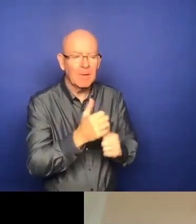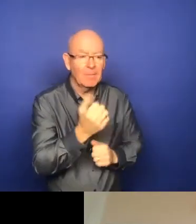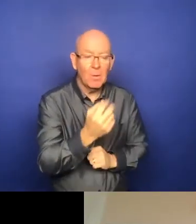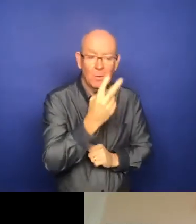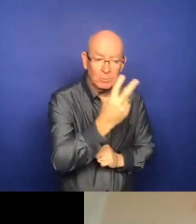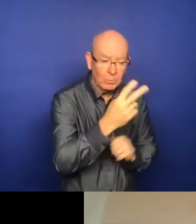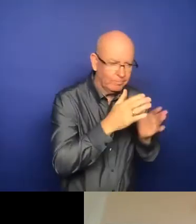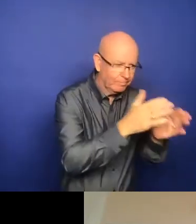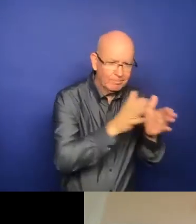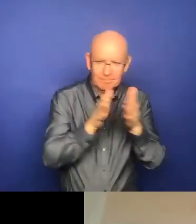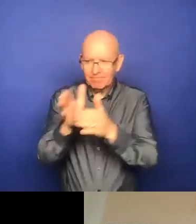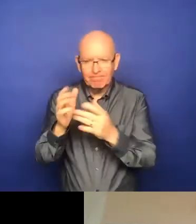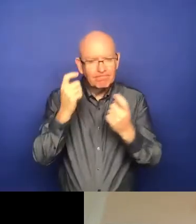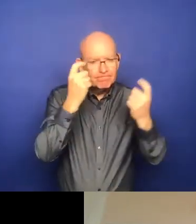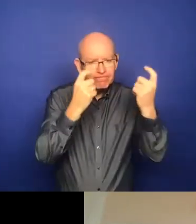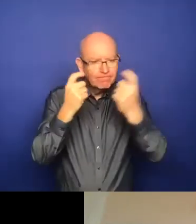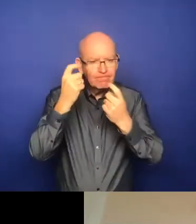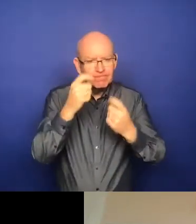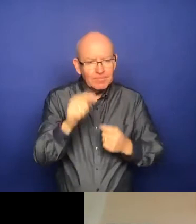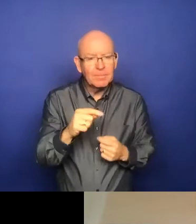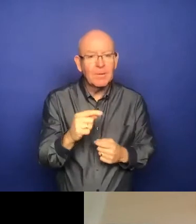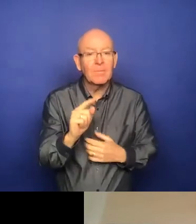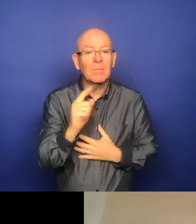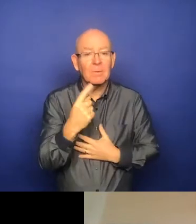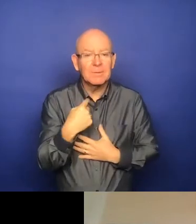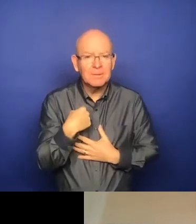designed originally to be incorporated into ongoing data collections